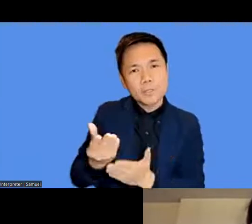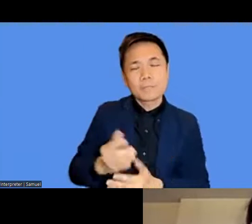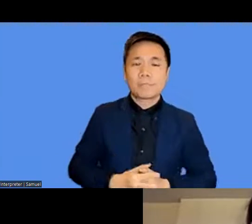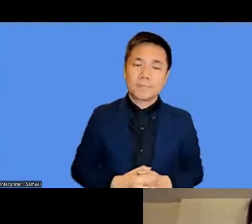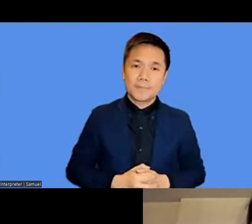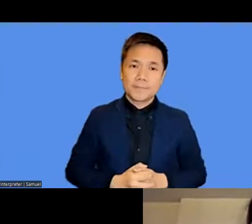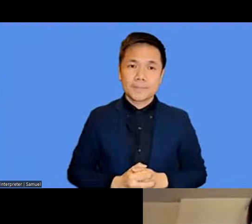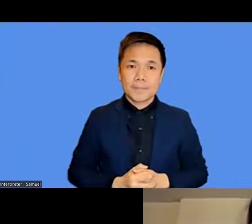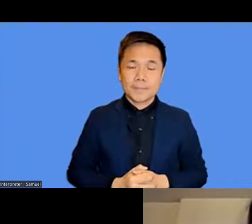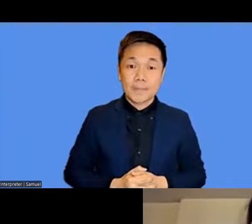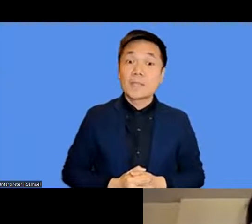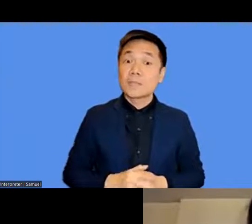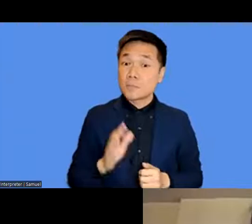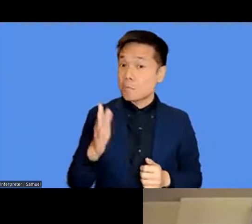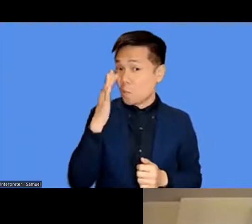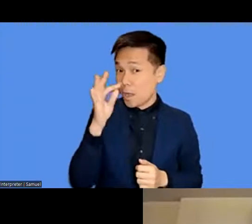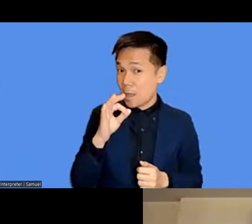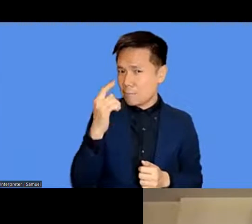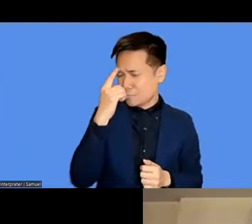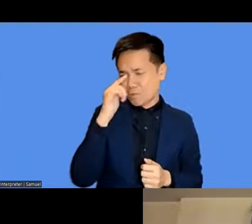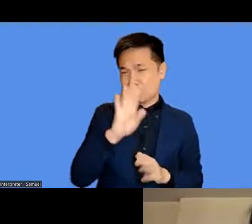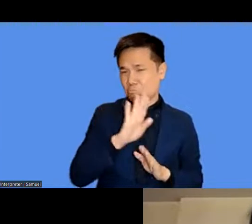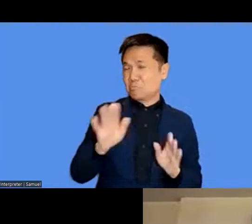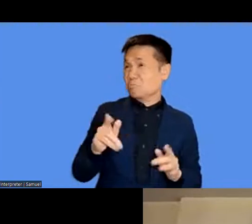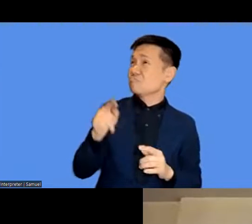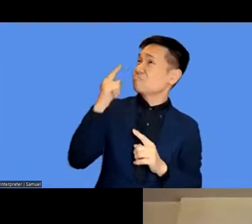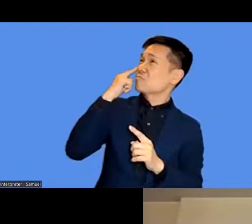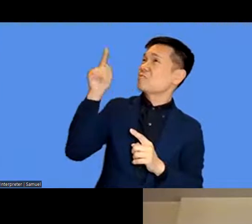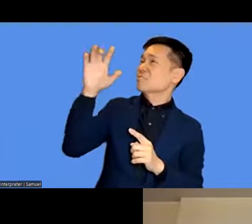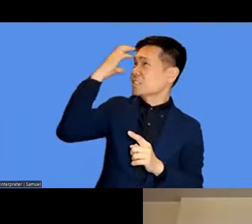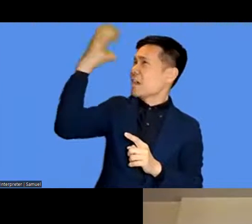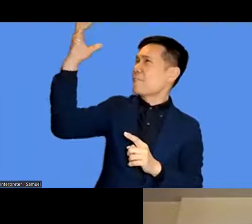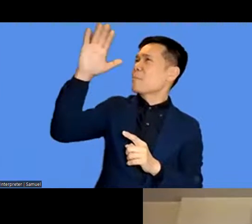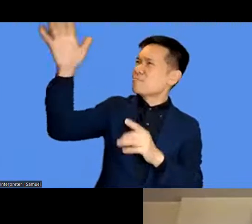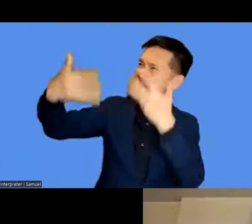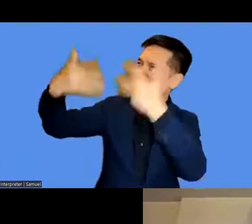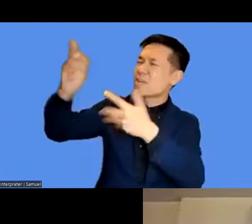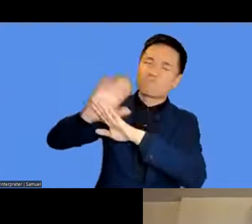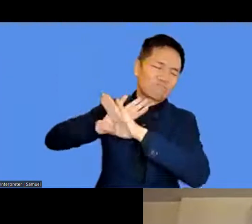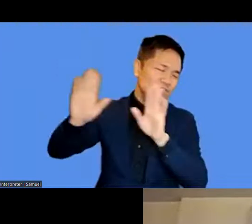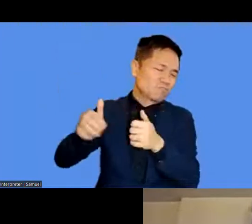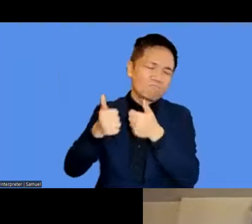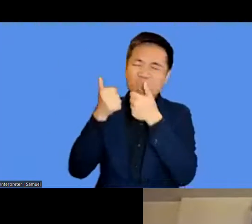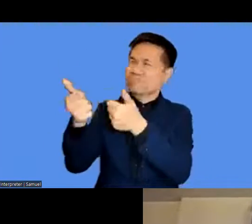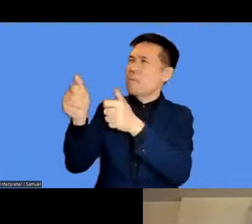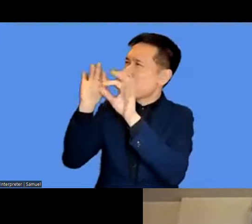to not just rely on census data, but get a lot more information on qualitative data,